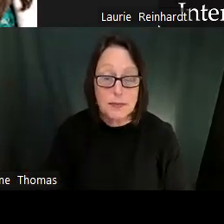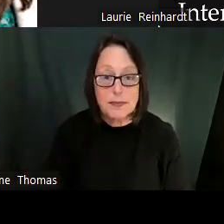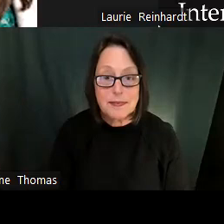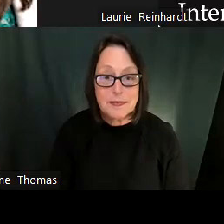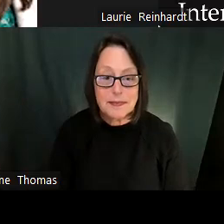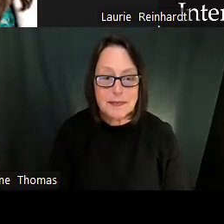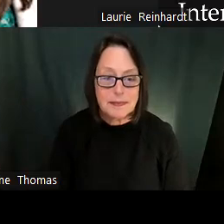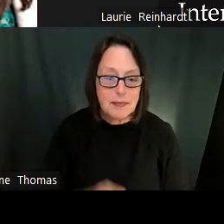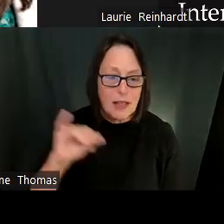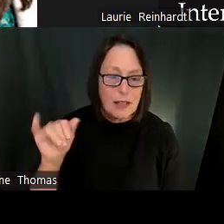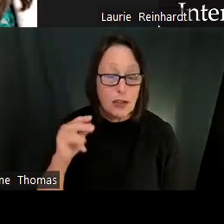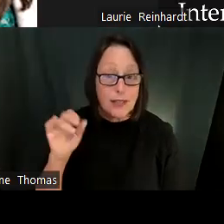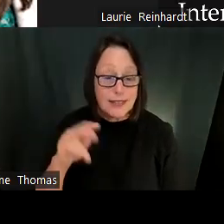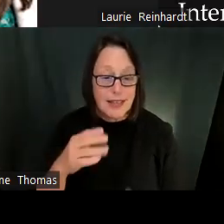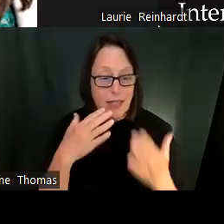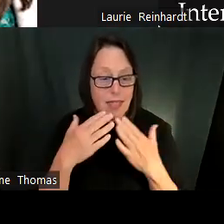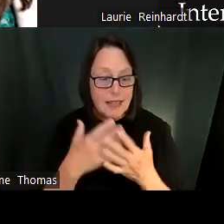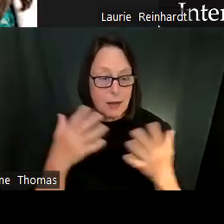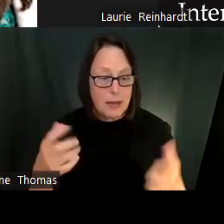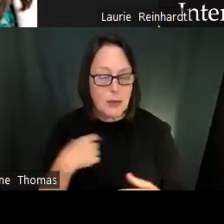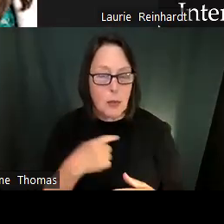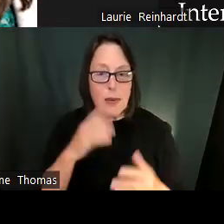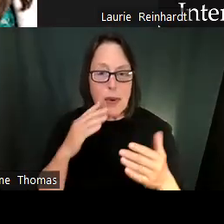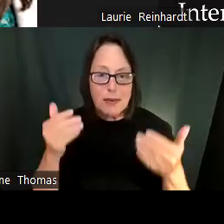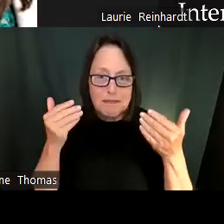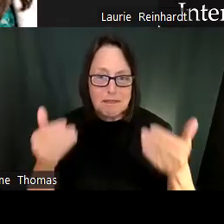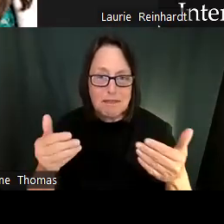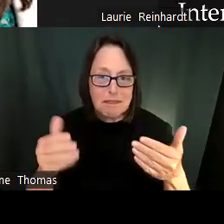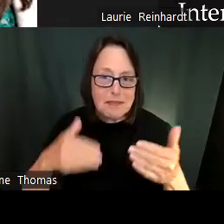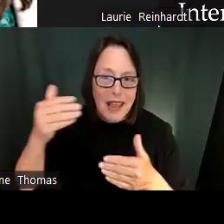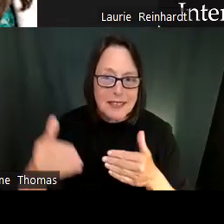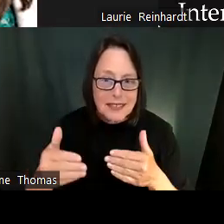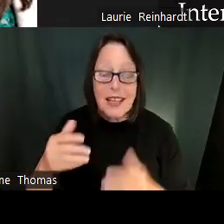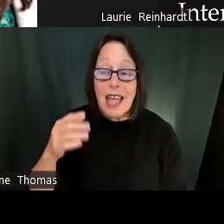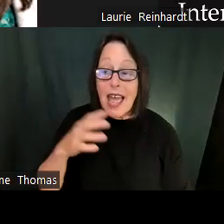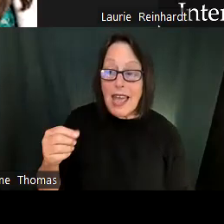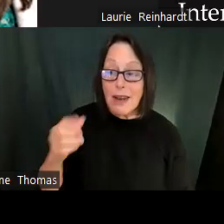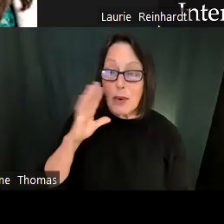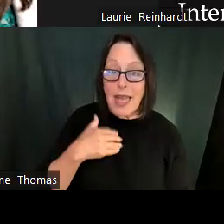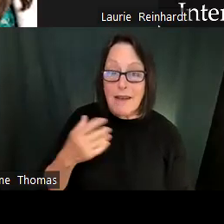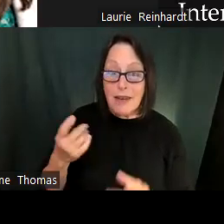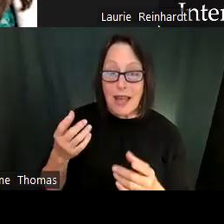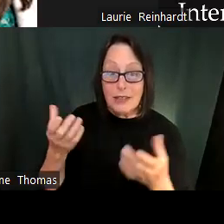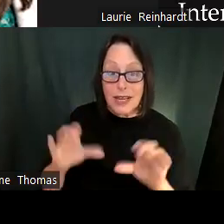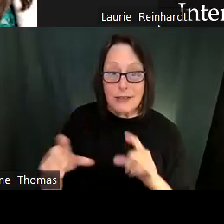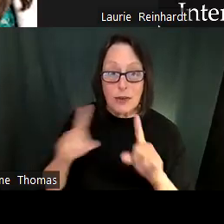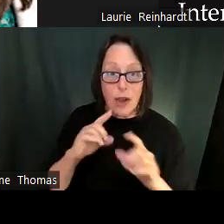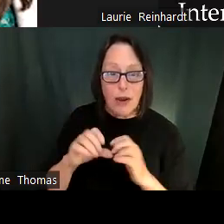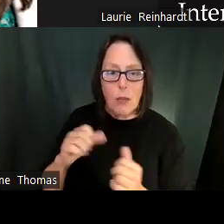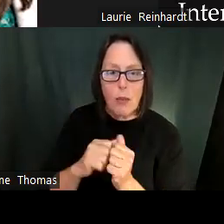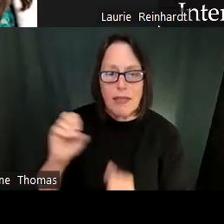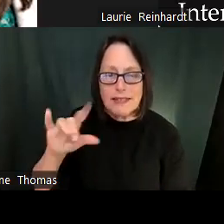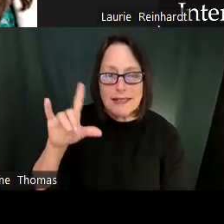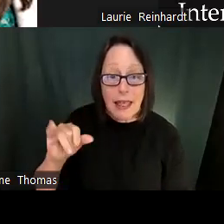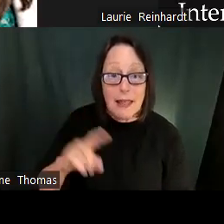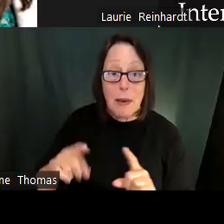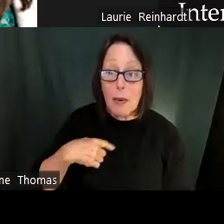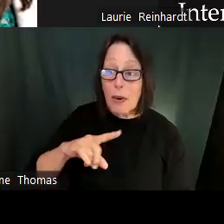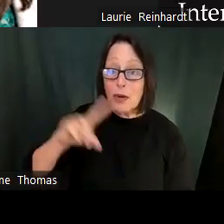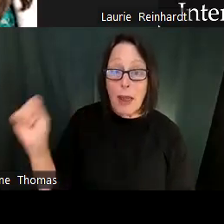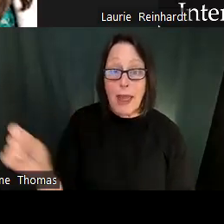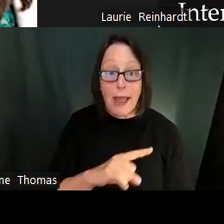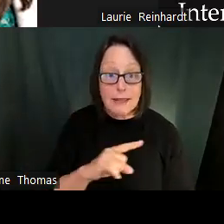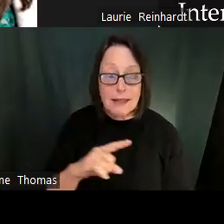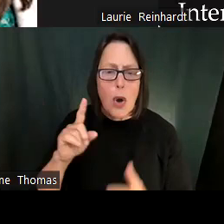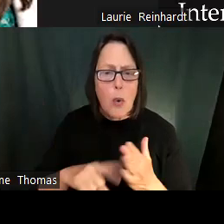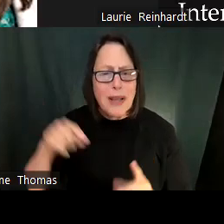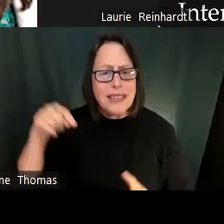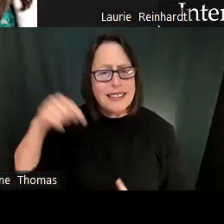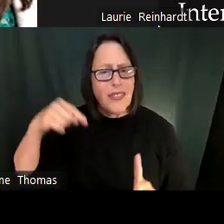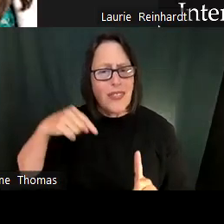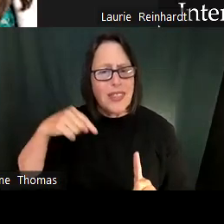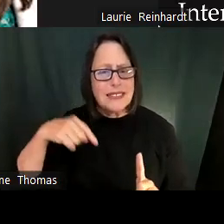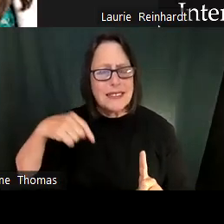So there's variations to in those programs.